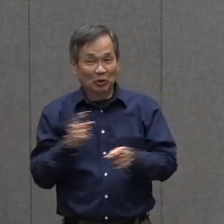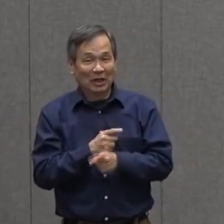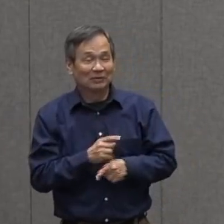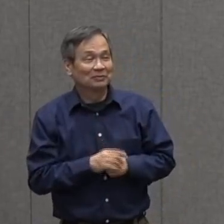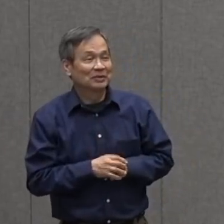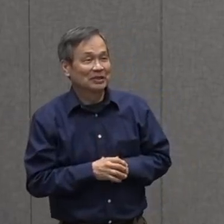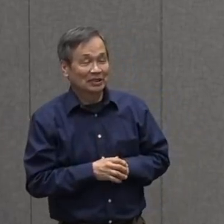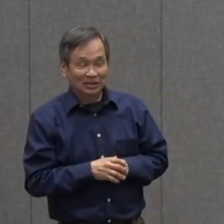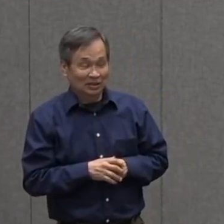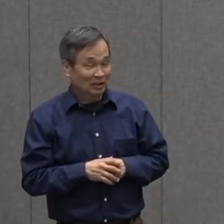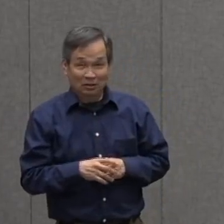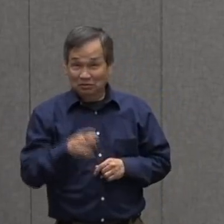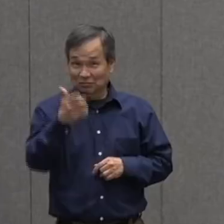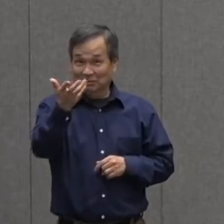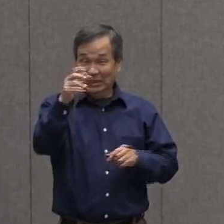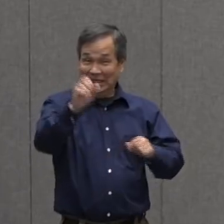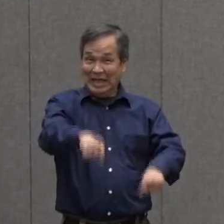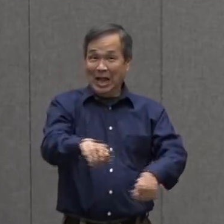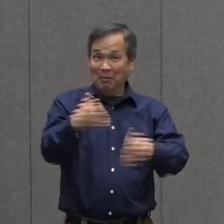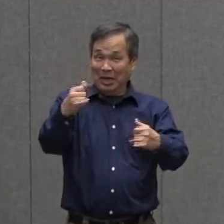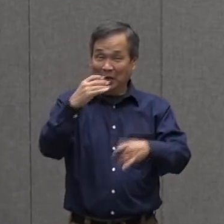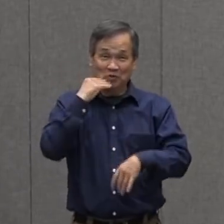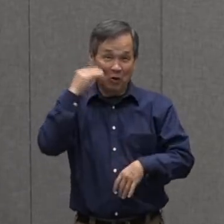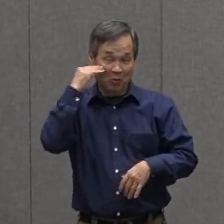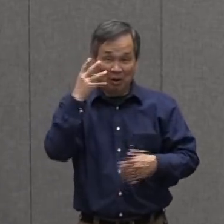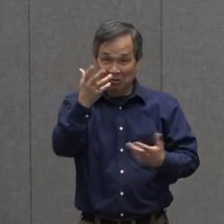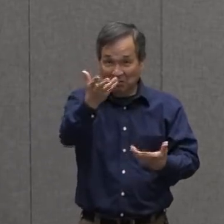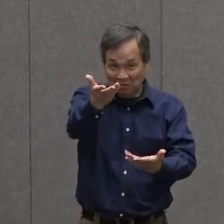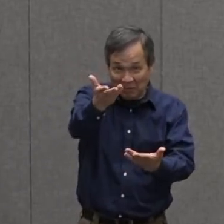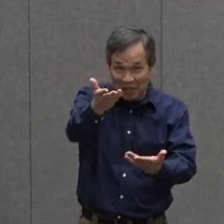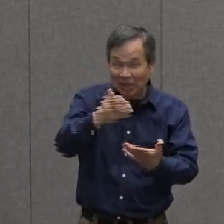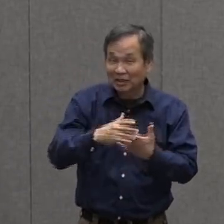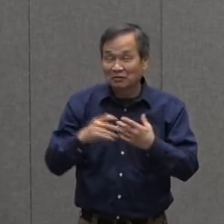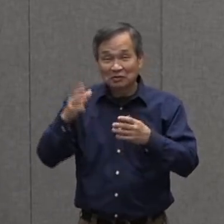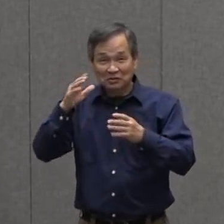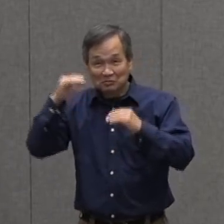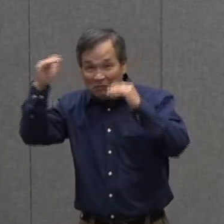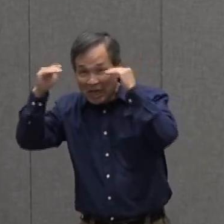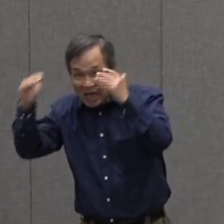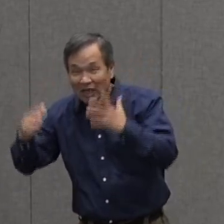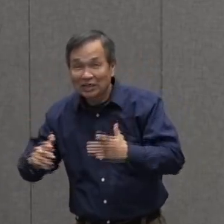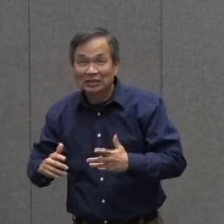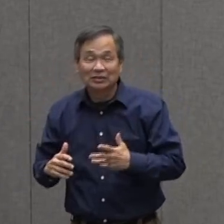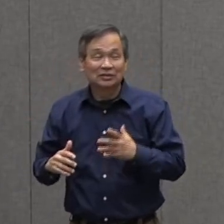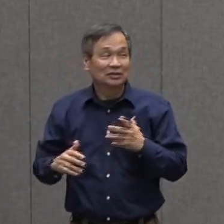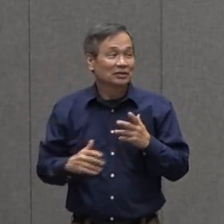You can keep playing this game at home. Maybe you can have play with your parents. Maybe you can go out into the yard